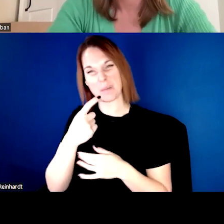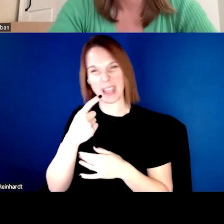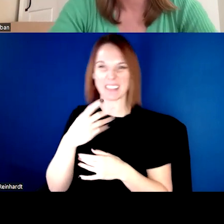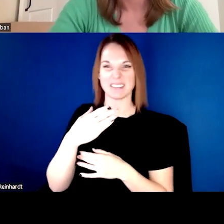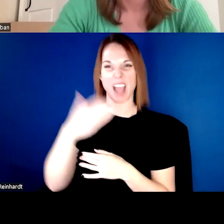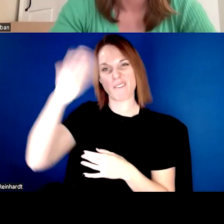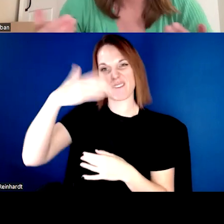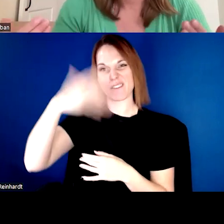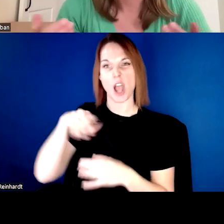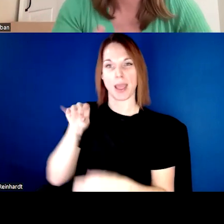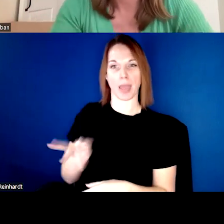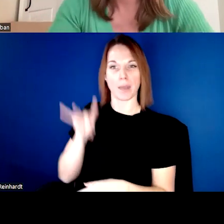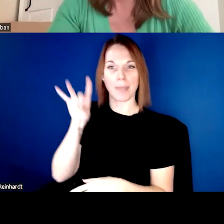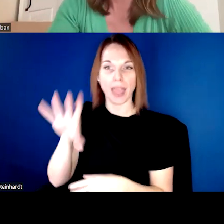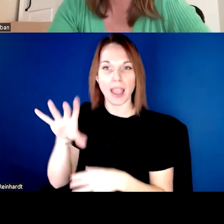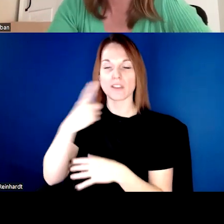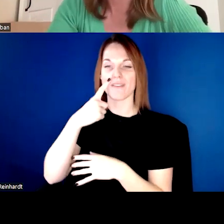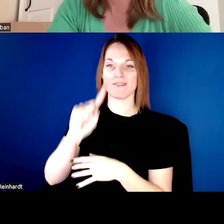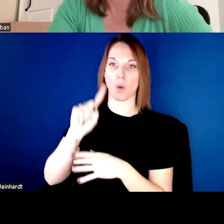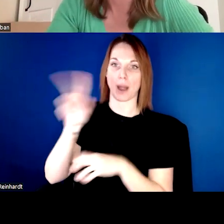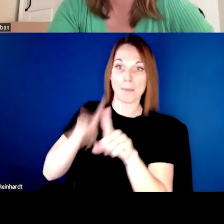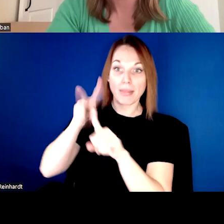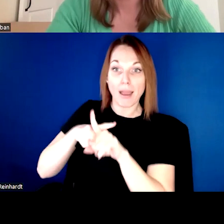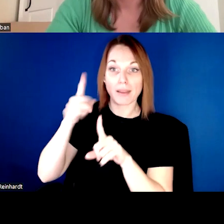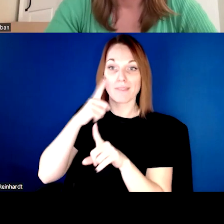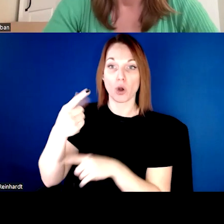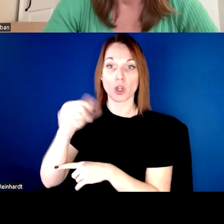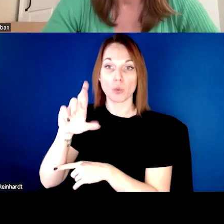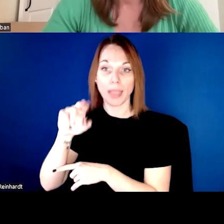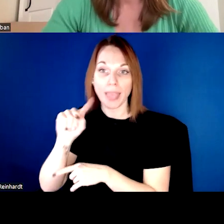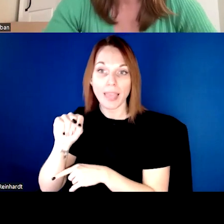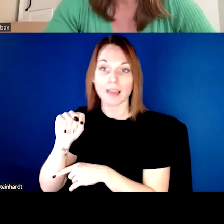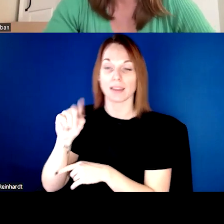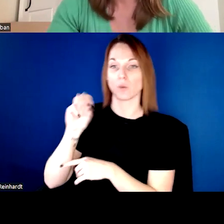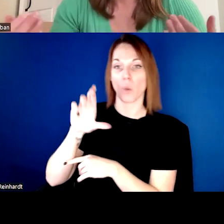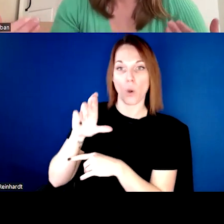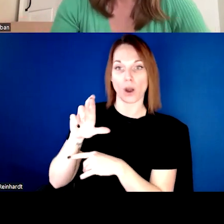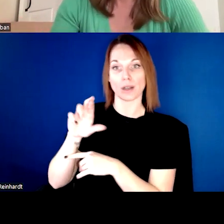scholarships, but again probably an improvement. The biggest thing in my